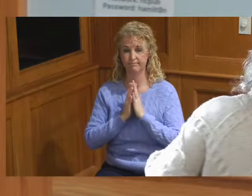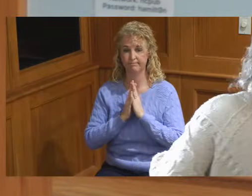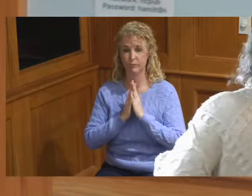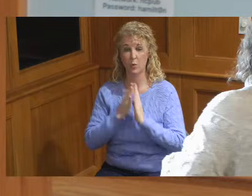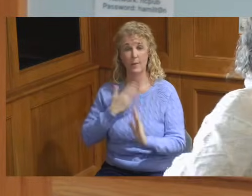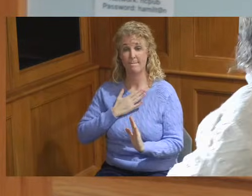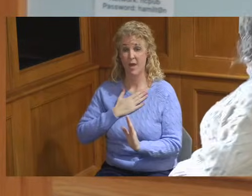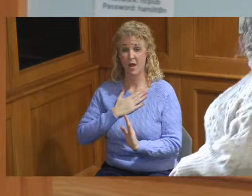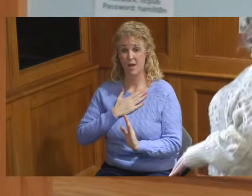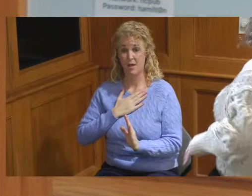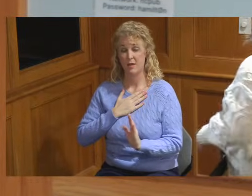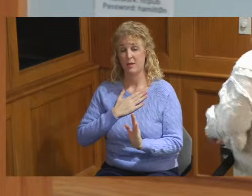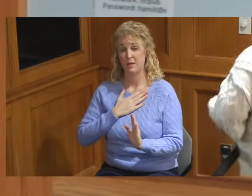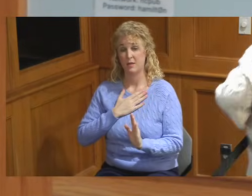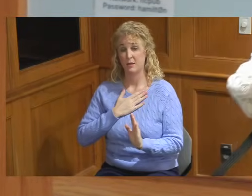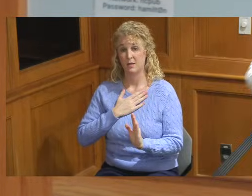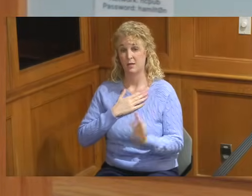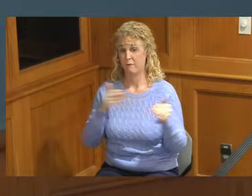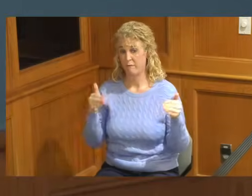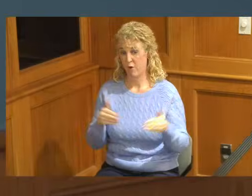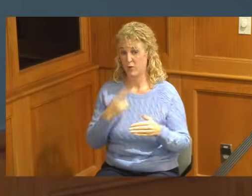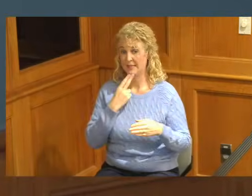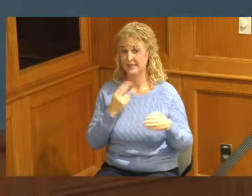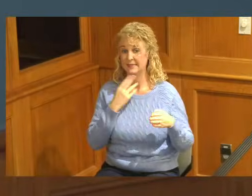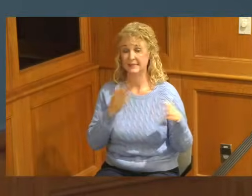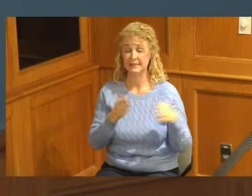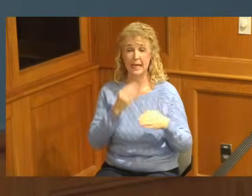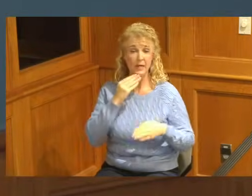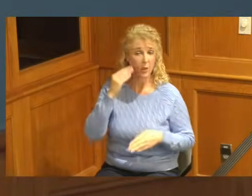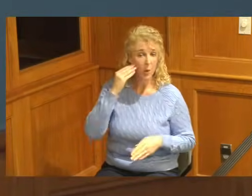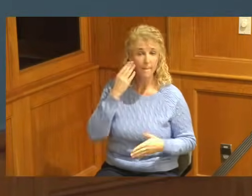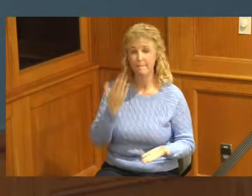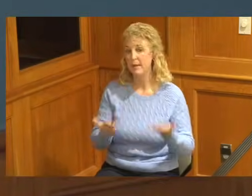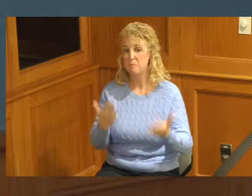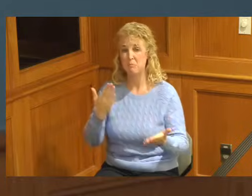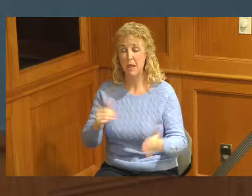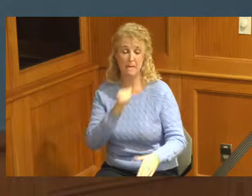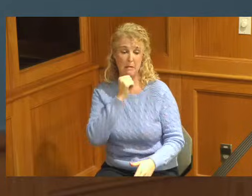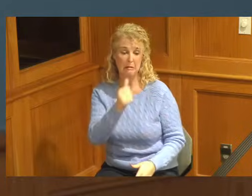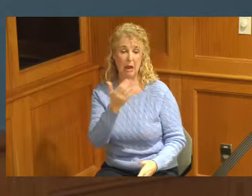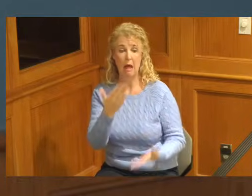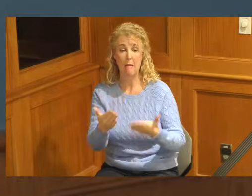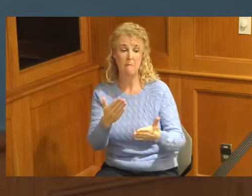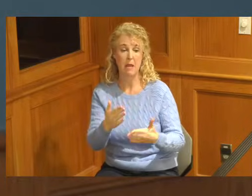and our focus was the tiny homes, but even if we could do affordable housing, a single family home